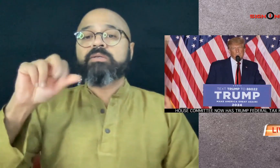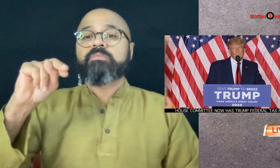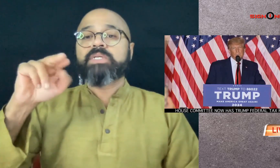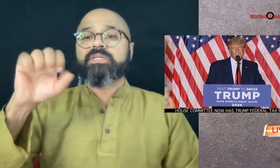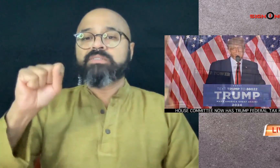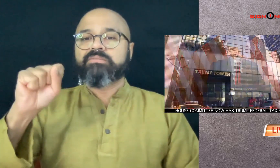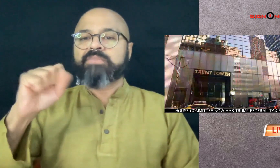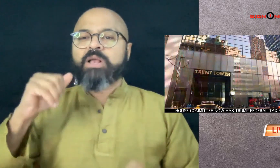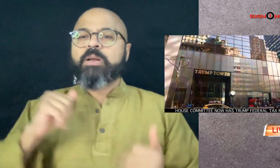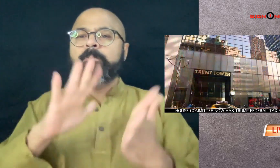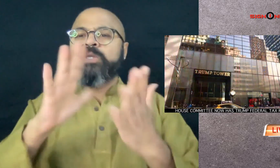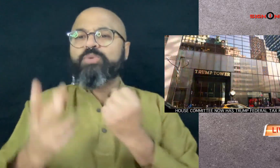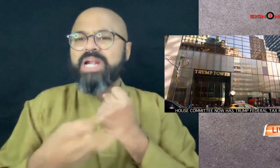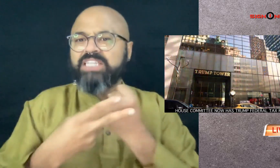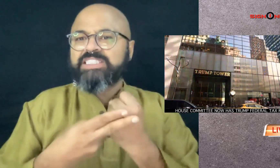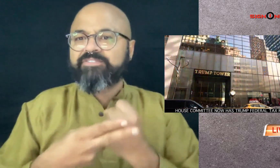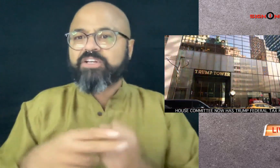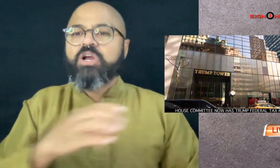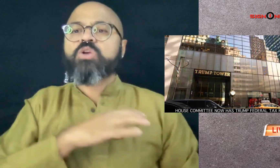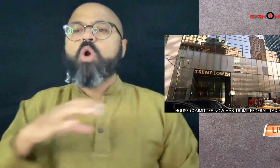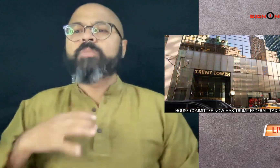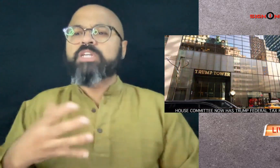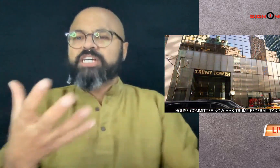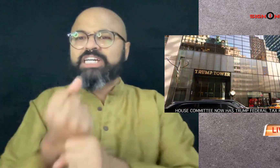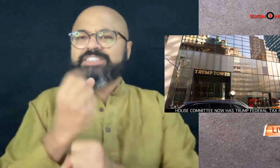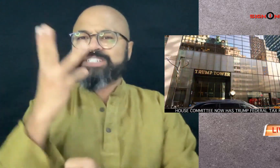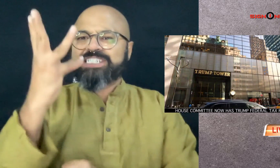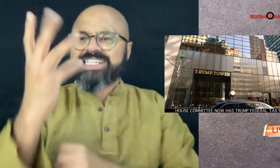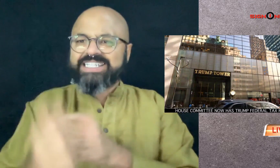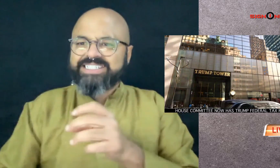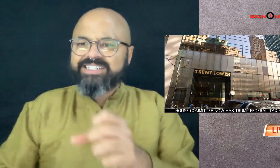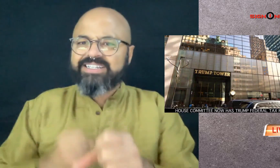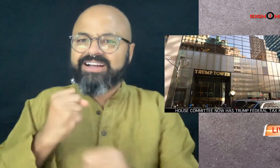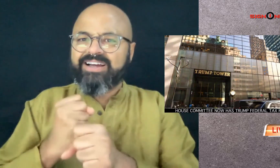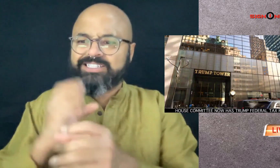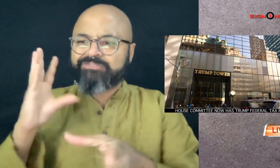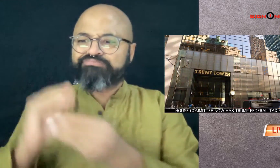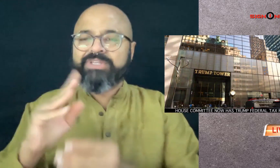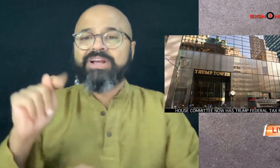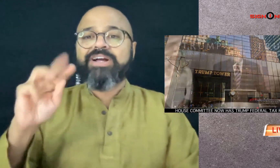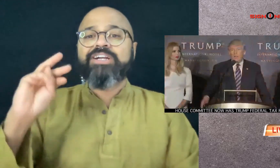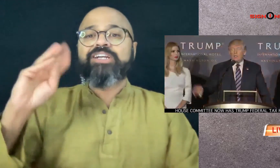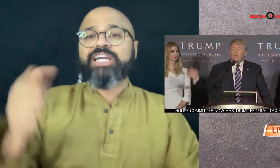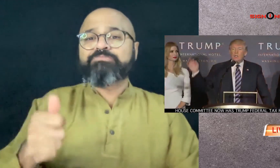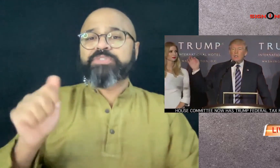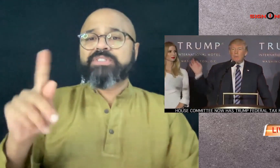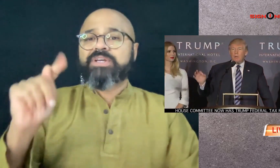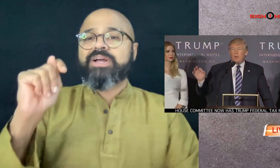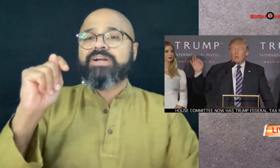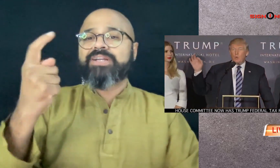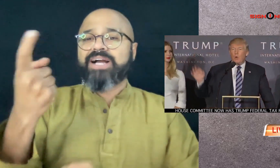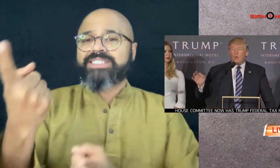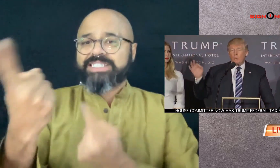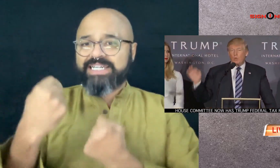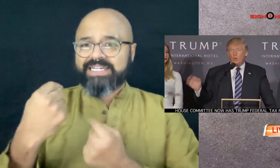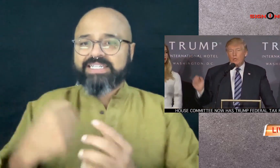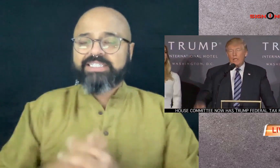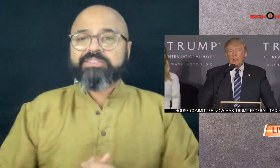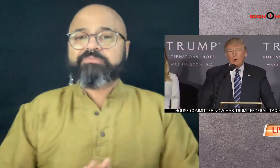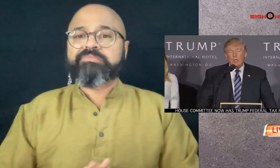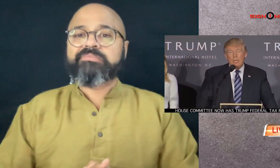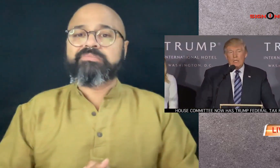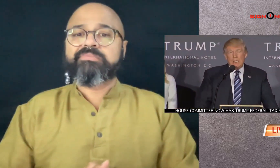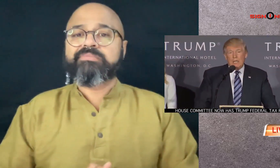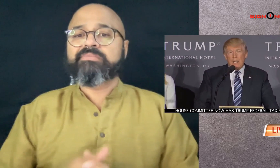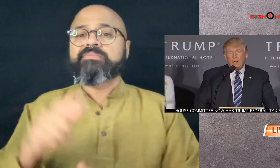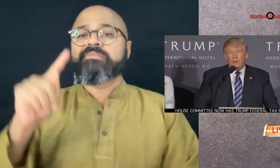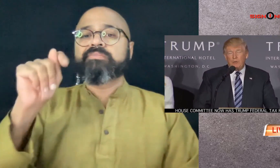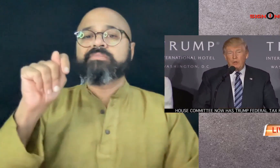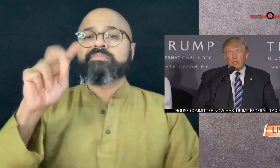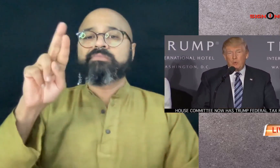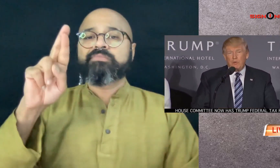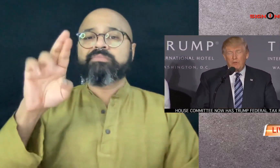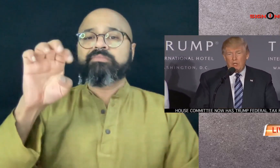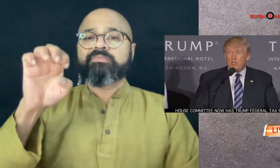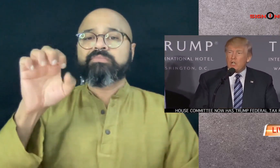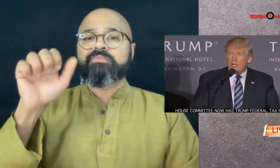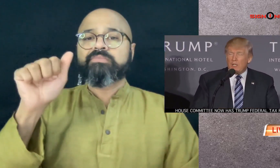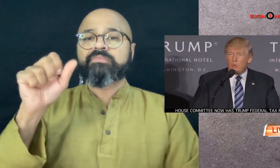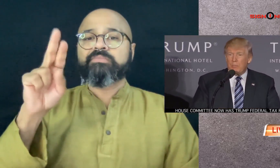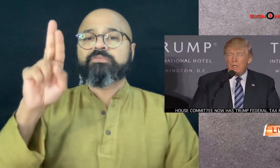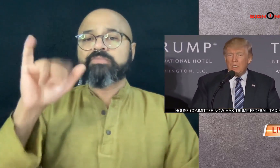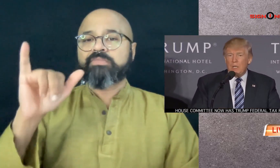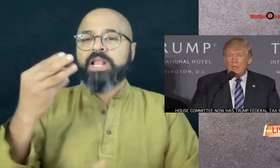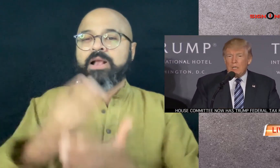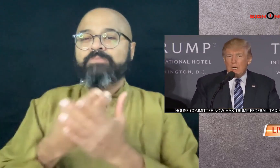the House Ways and Means Committee just received six years of Trump's tax returns